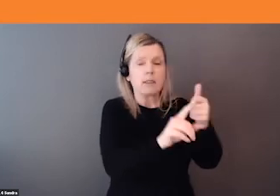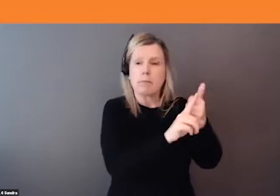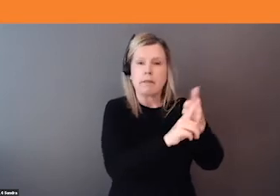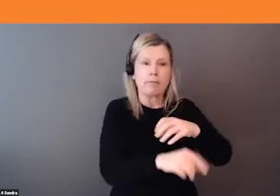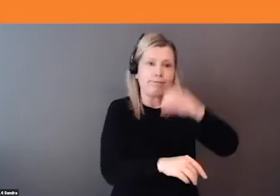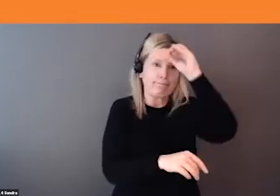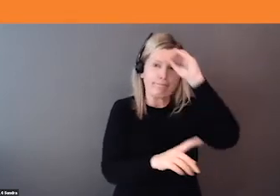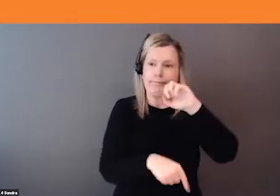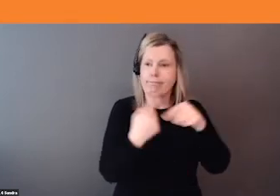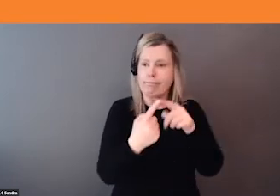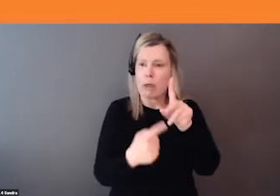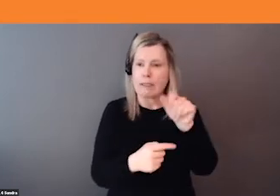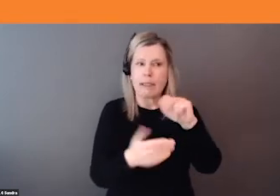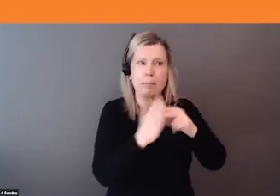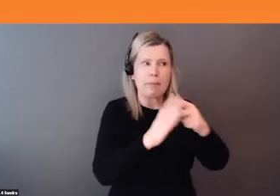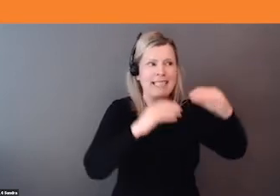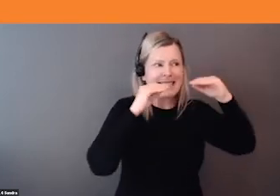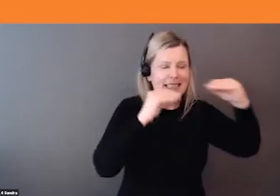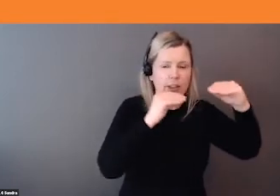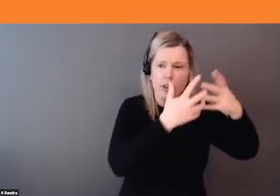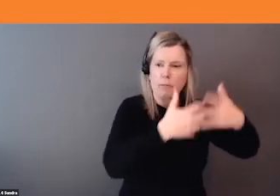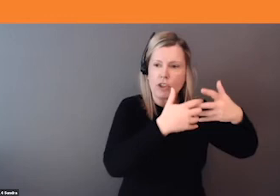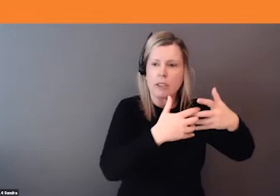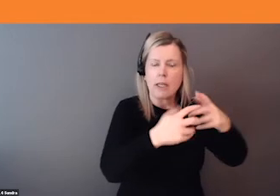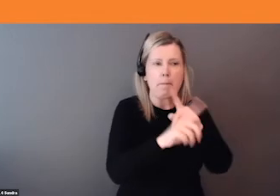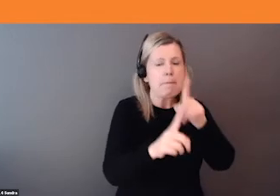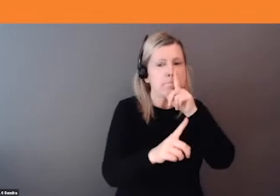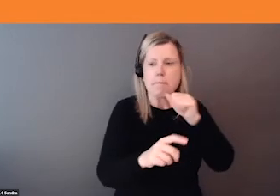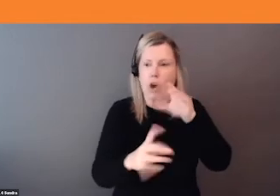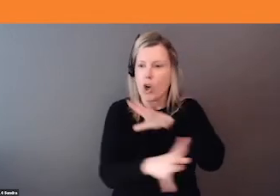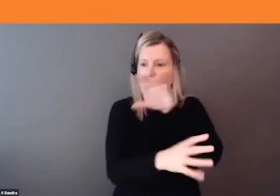of the machine learning to new situations, and the overreach of automated decisions.